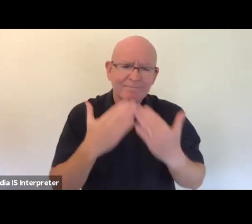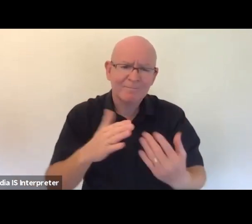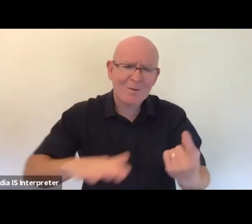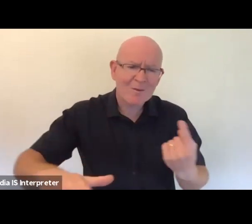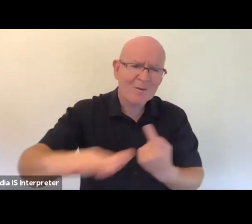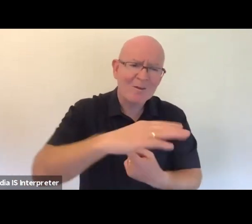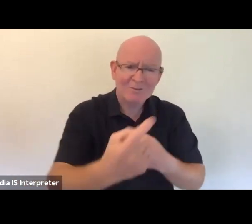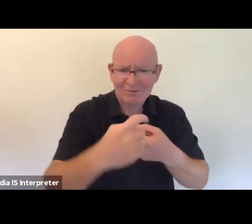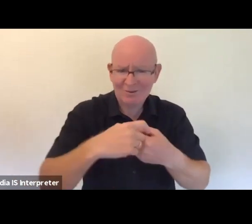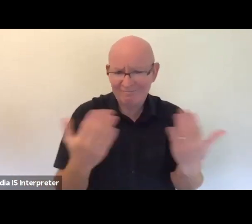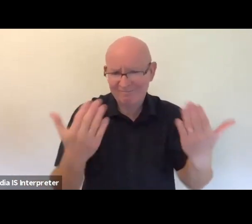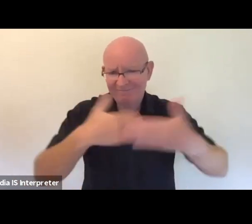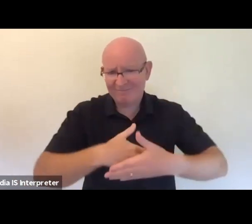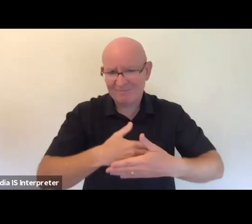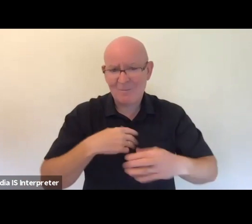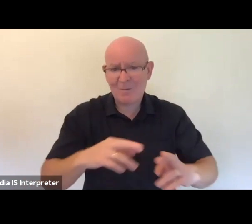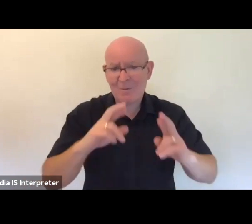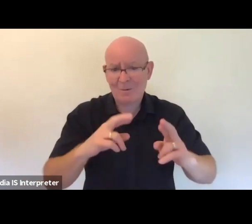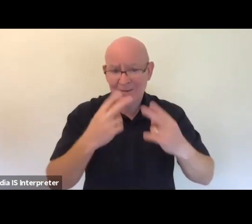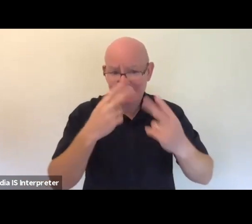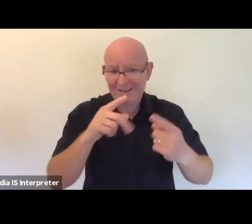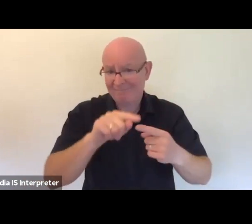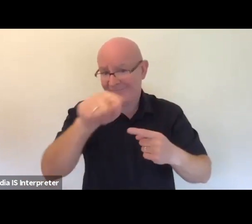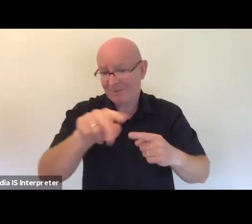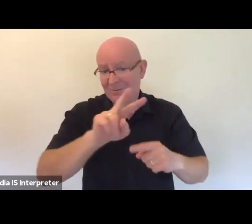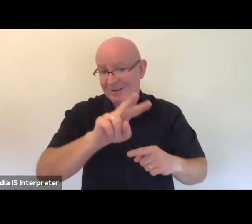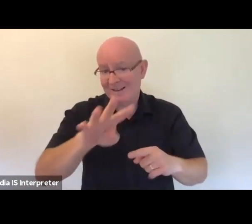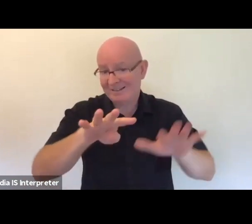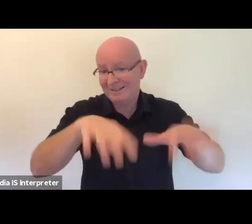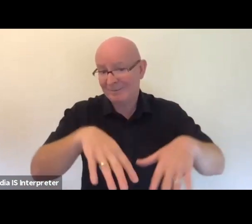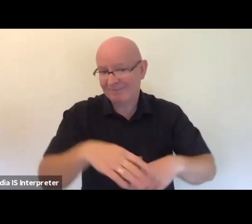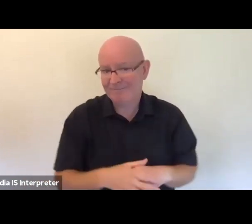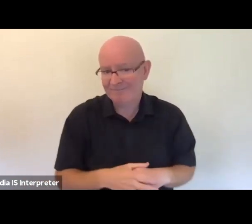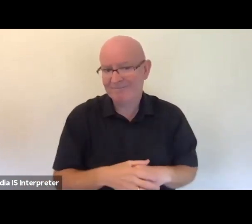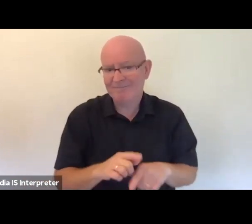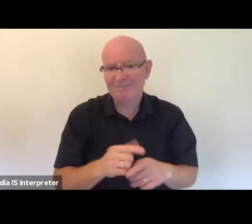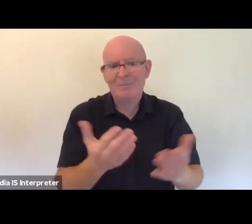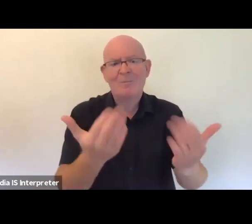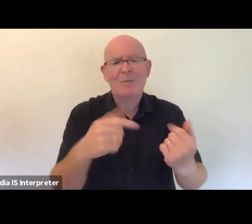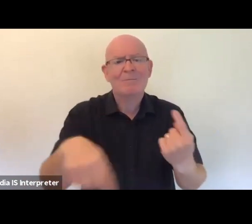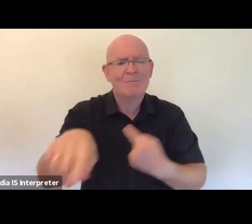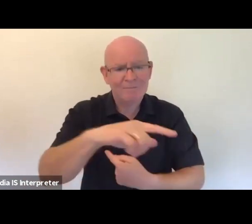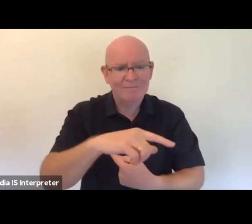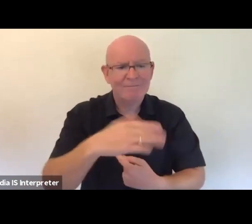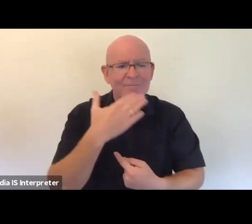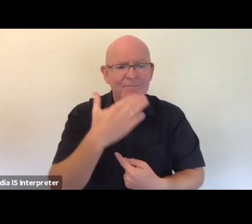for our wonderful speakers tonight, for our sign language interpreters, our captioners and our IT assistance.